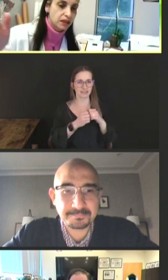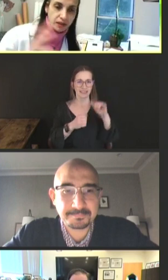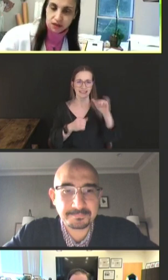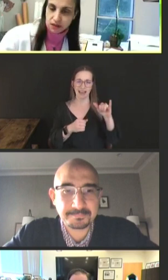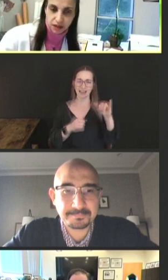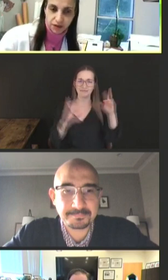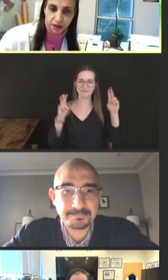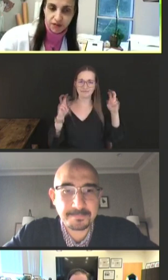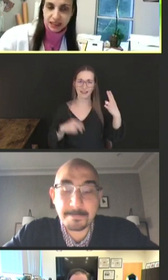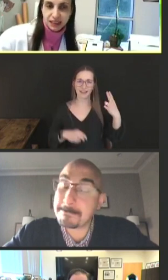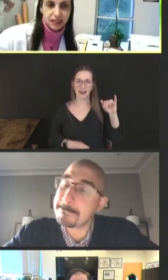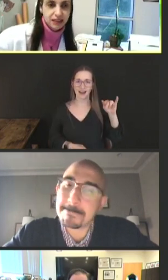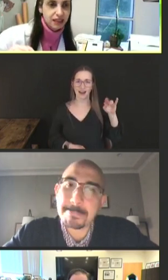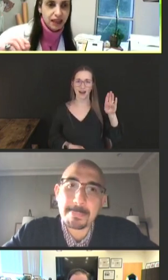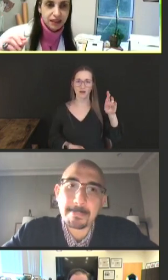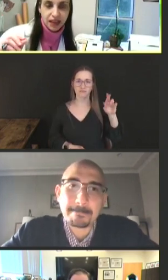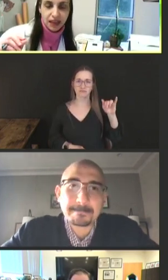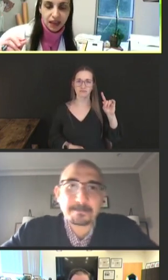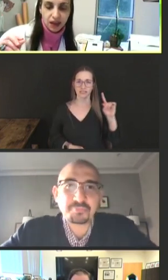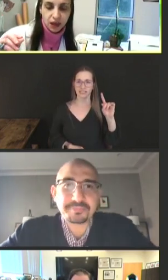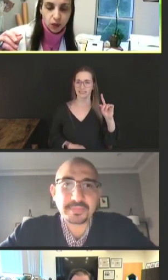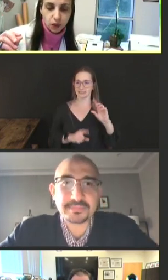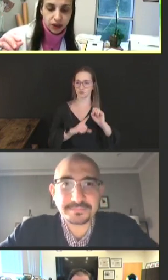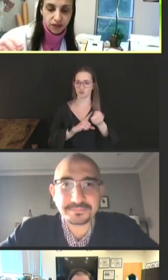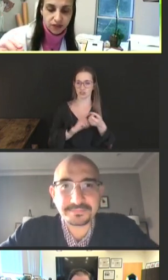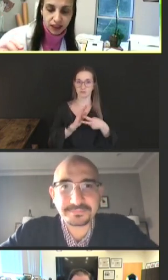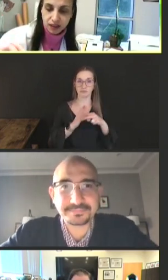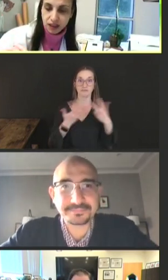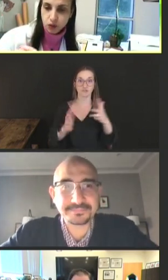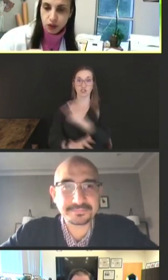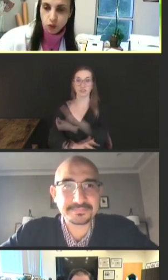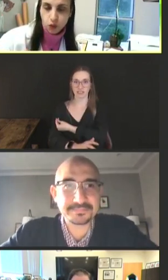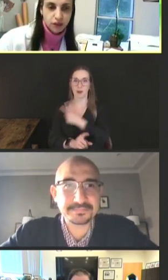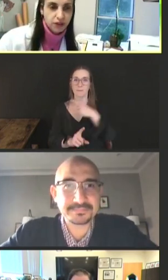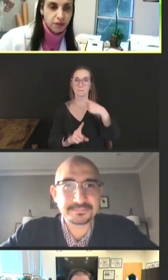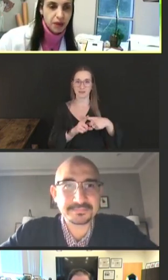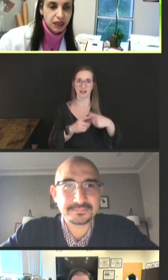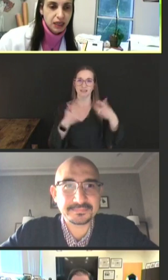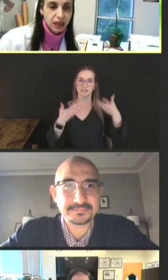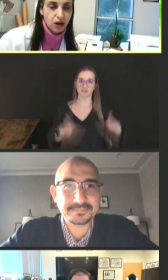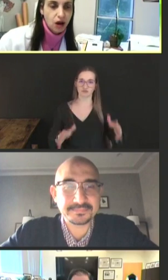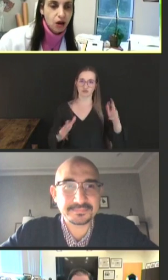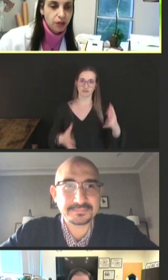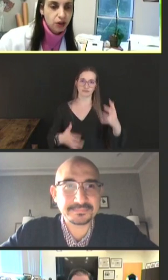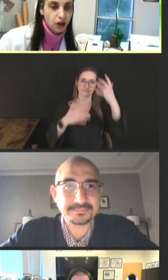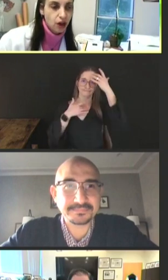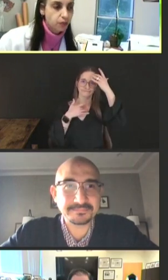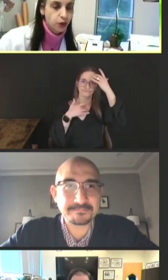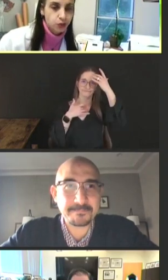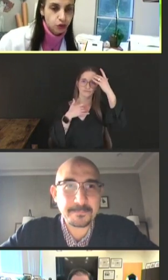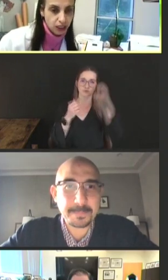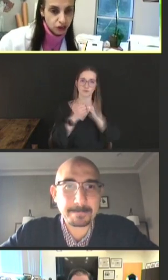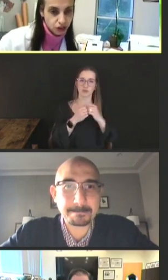they've been vaccinated and they were infected with one of the many Omicron permutations.